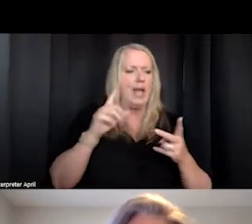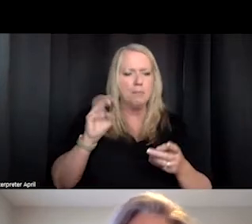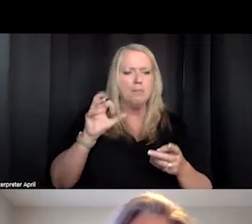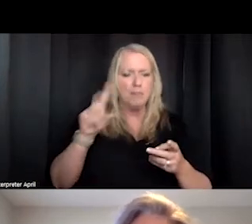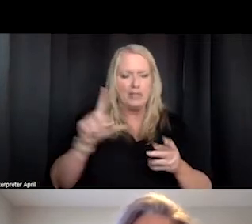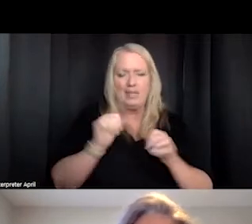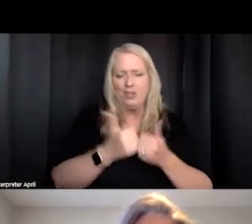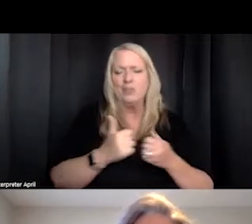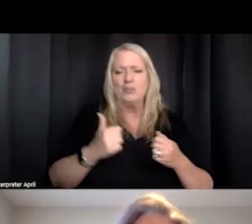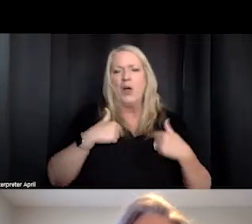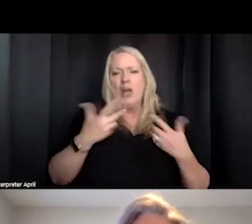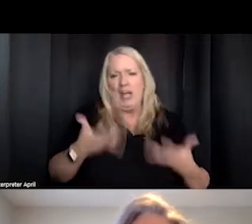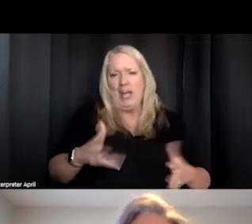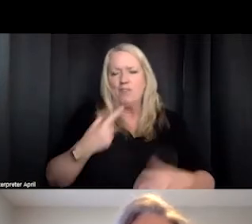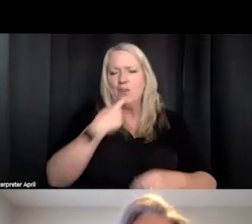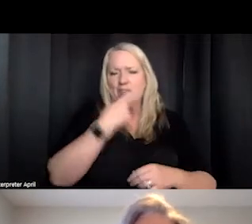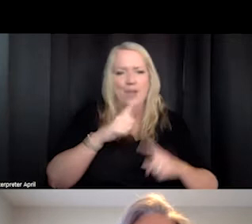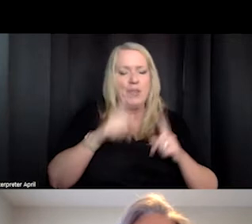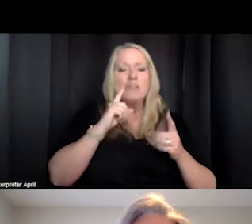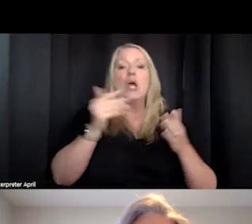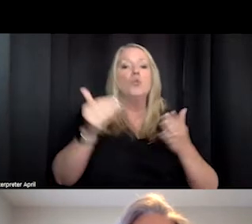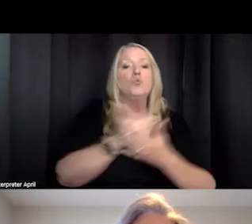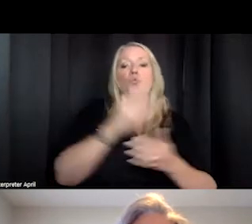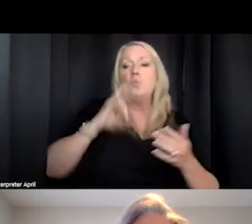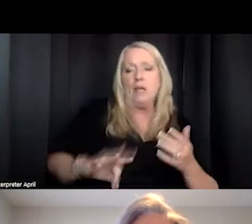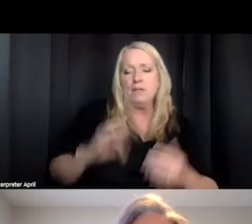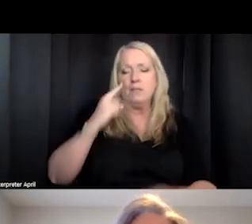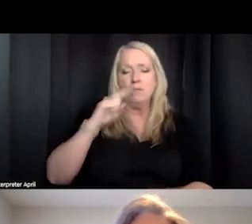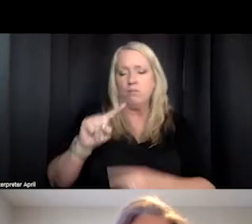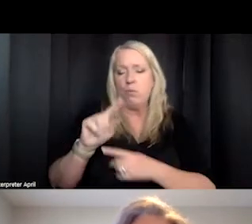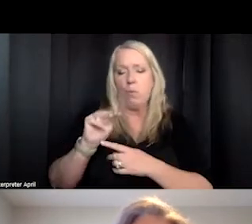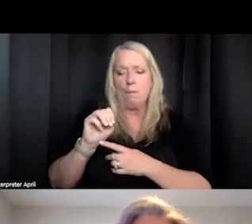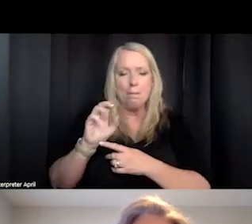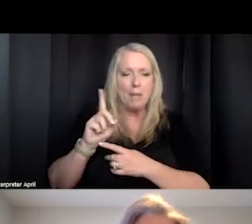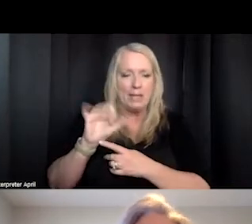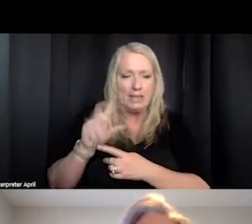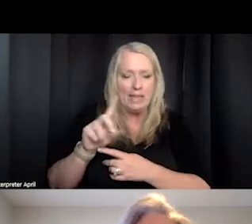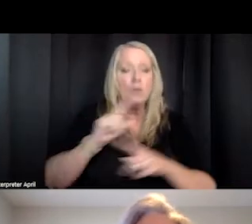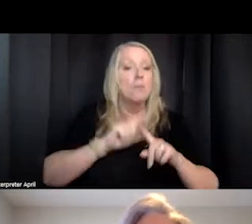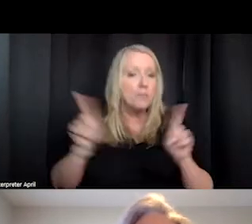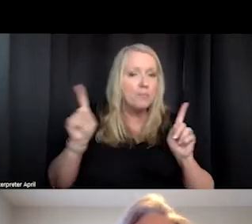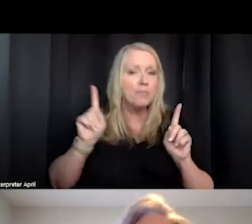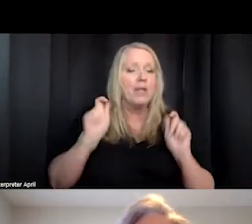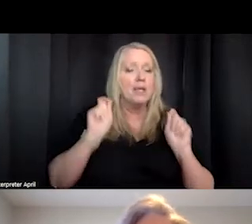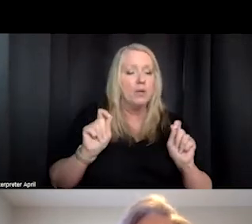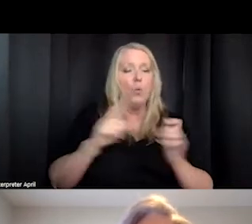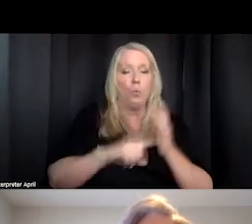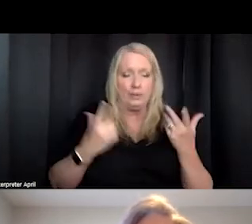THIS DOESN'T CREATE A NEW BENEFIT IN MEDICAID. BUT IT DOES WHAT IT DOES DO IS FOR FOR THE FIRST